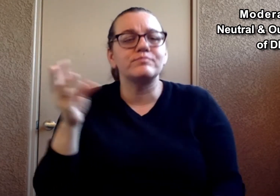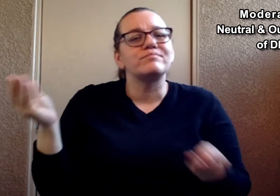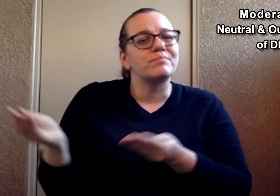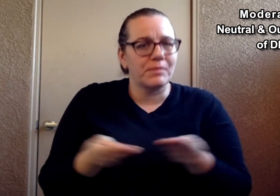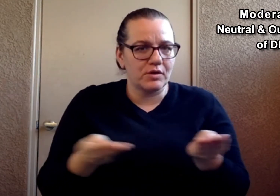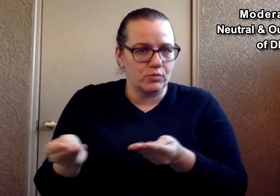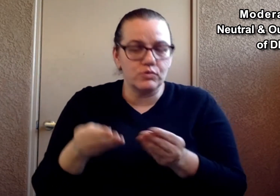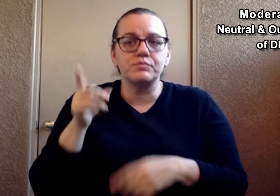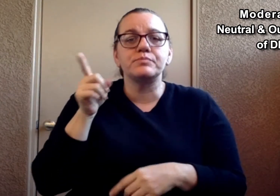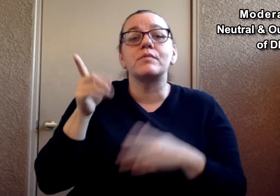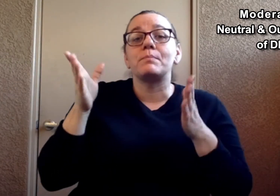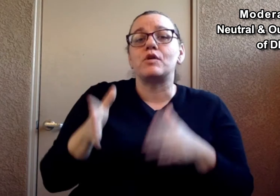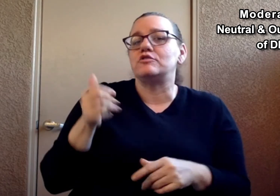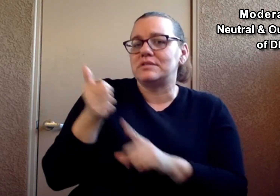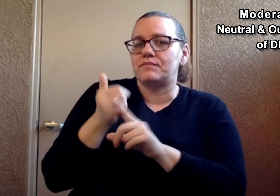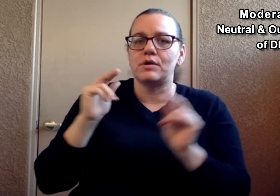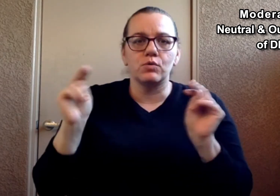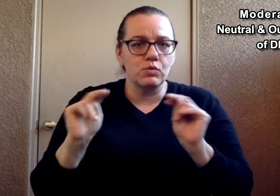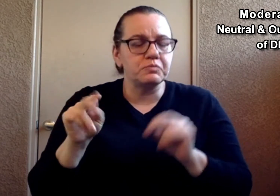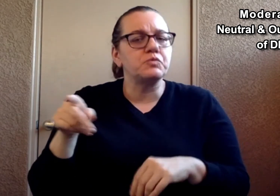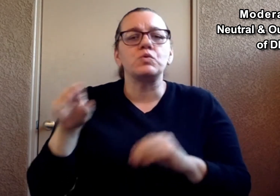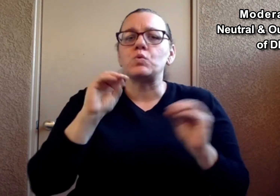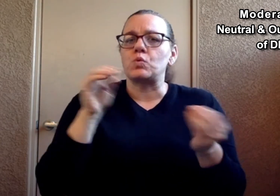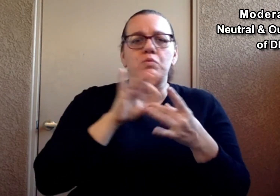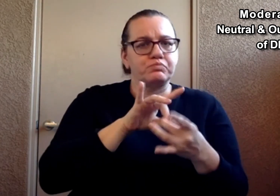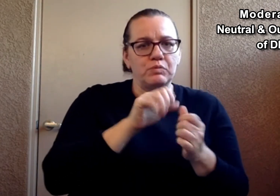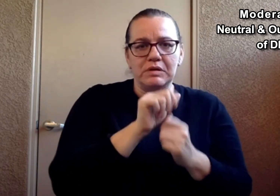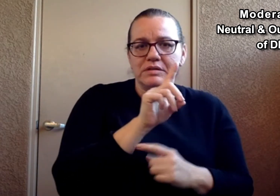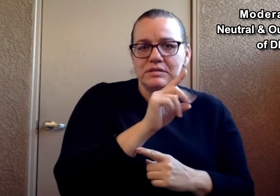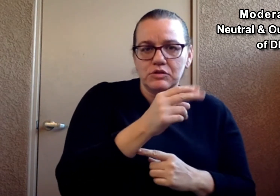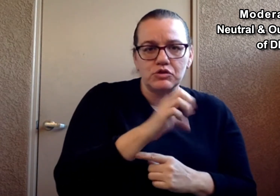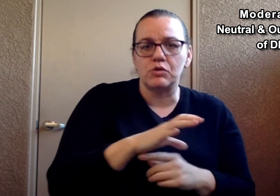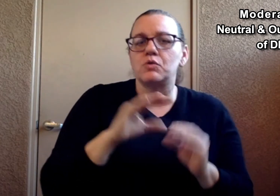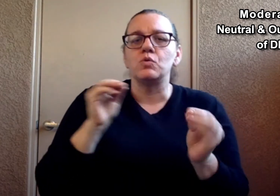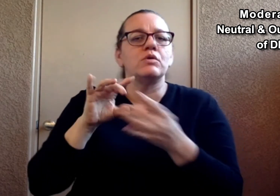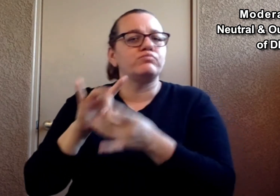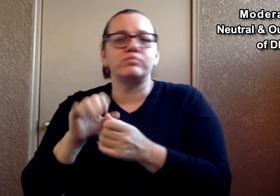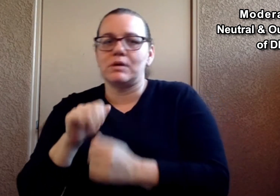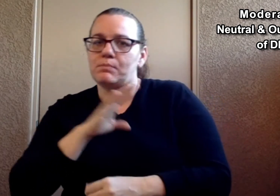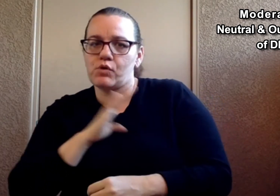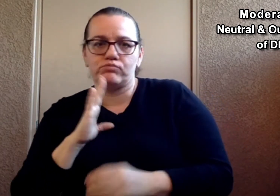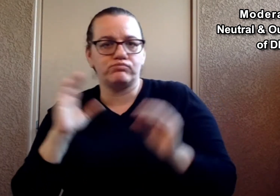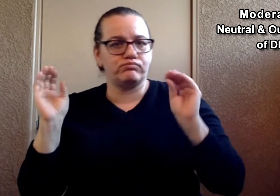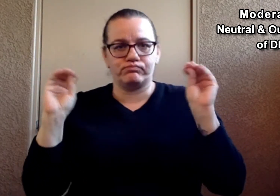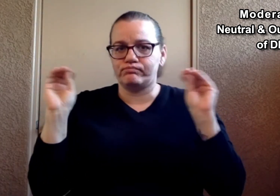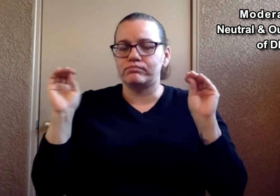(sign name Moderator), a person who is neutral, not related to DHHSC, and not related to the Board of Directors.